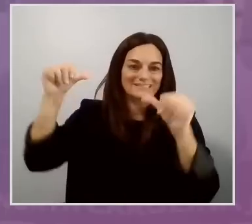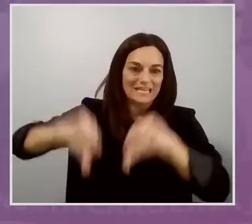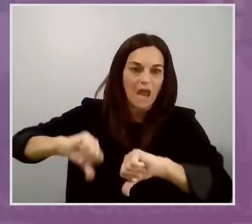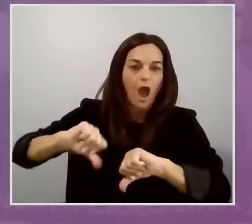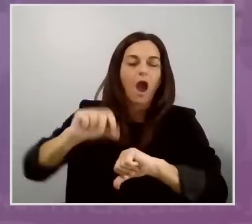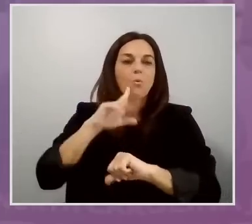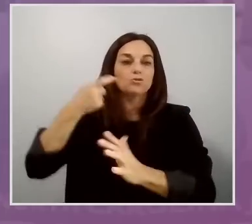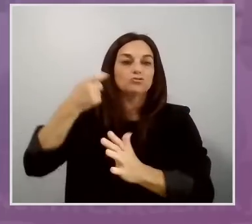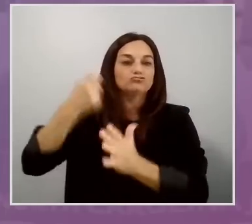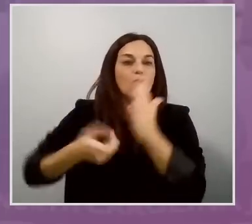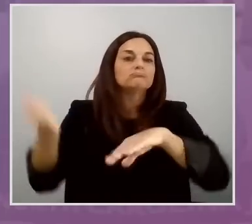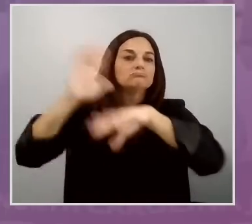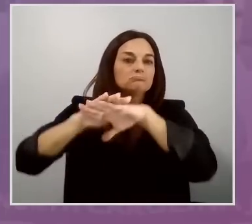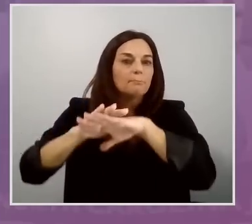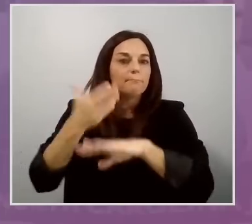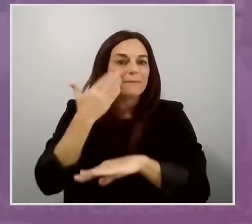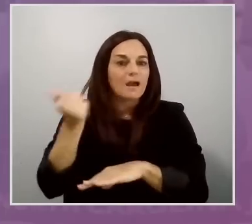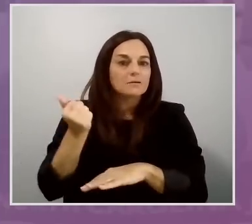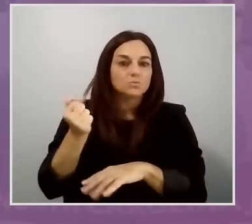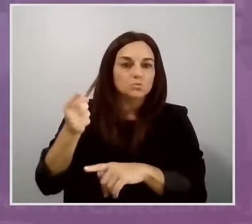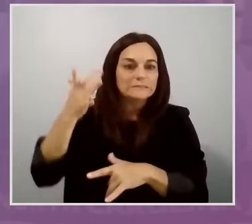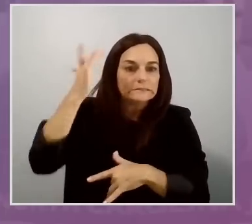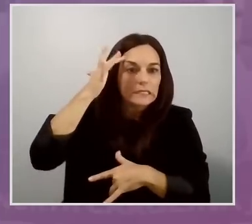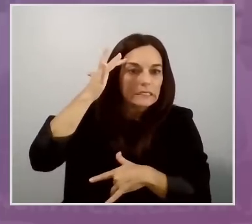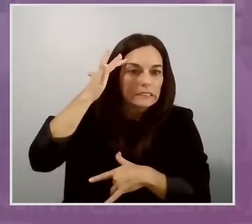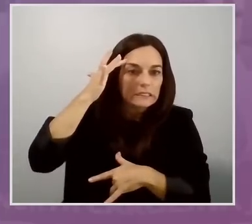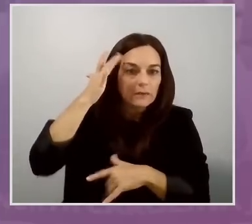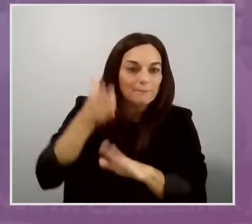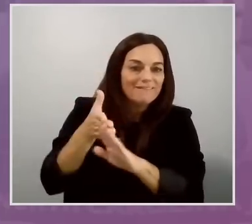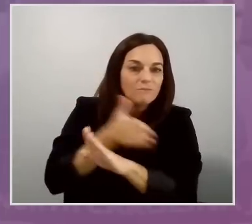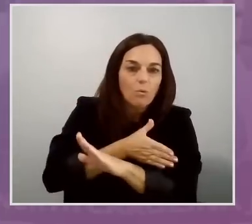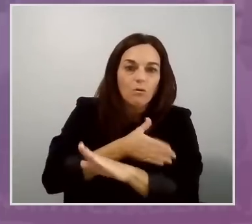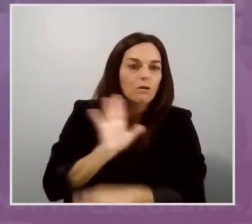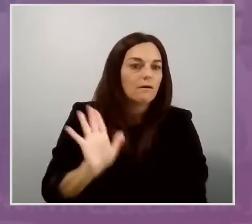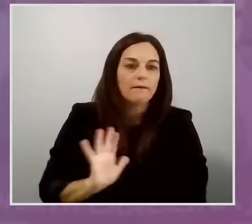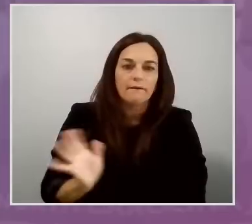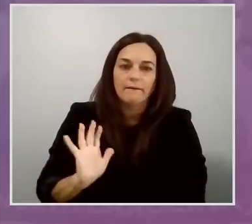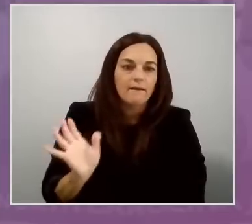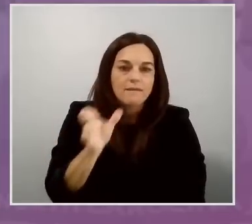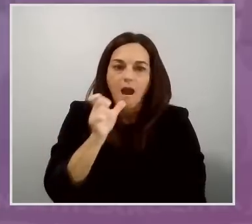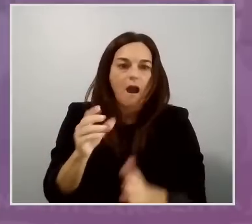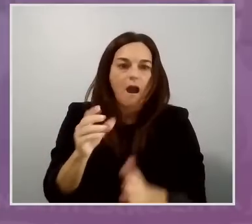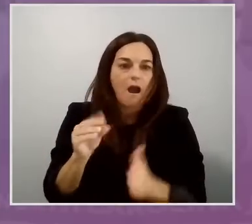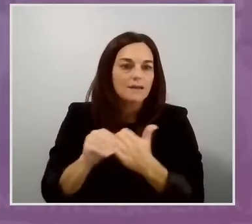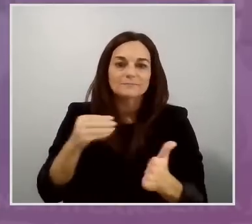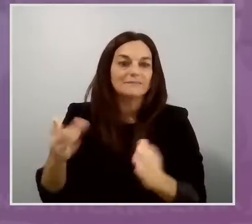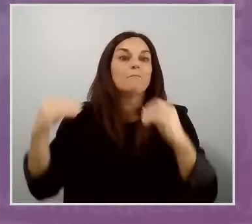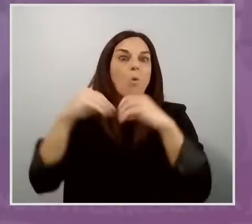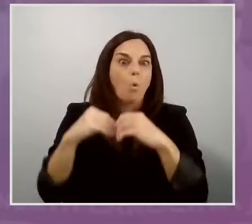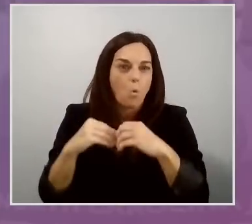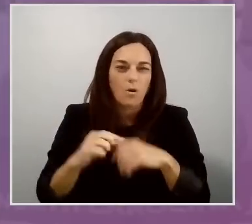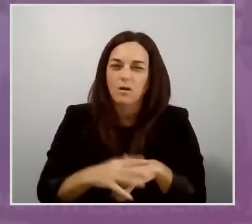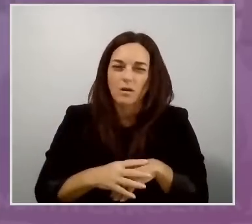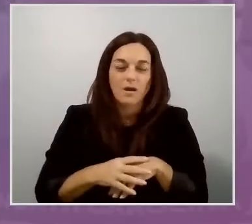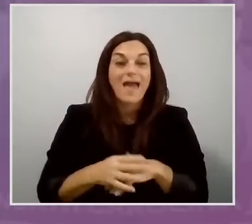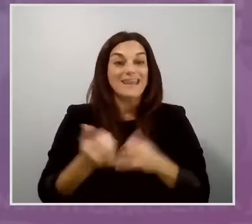YOU CANNOT BE DISCRIMINATED AGAINST AND BE DENIED OR CHARGED MORE FOR HEALTH COVERAGE BECAUSE YOU HAVE A